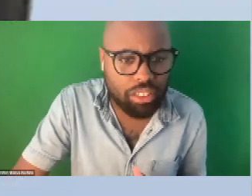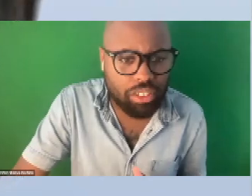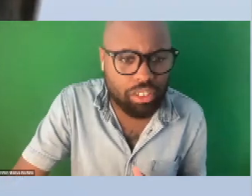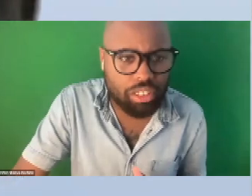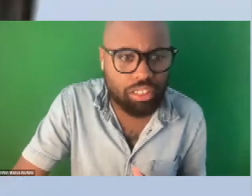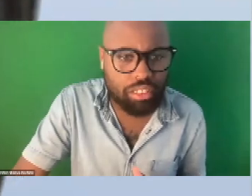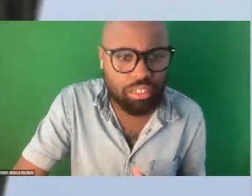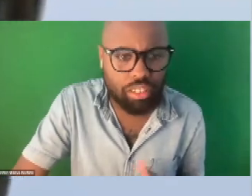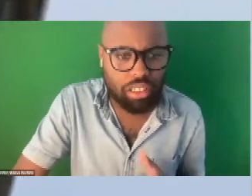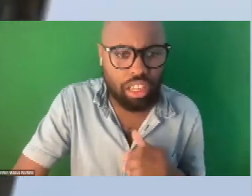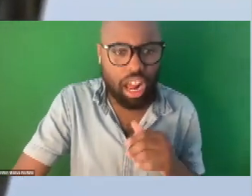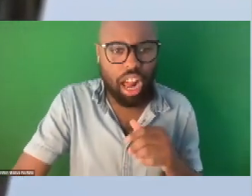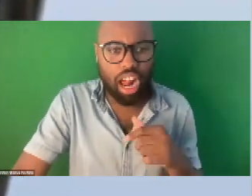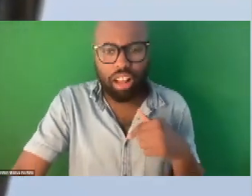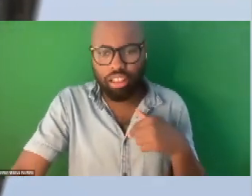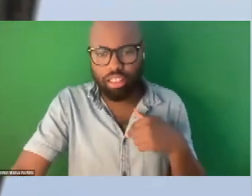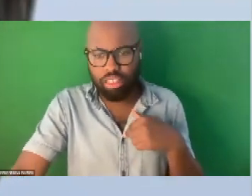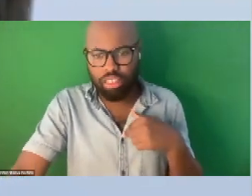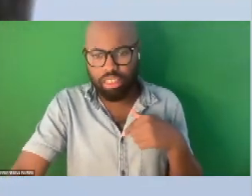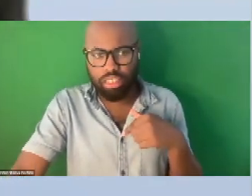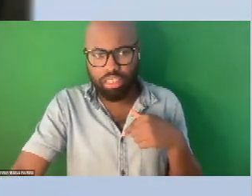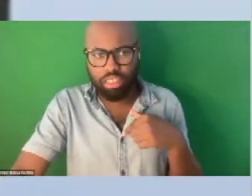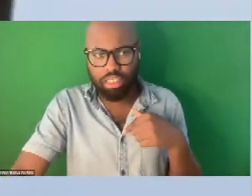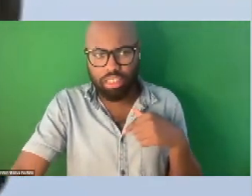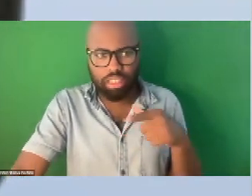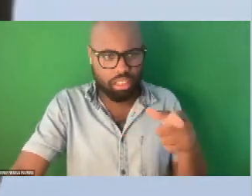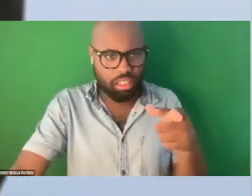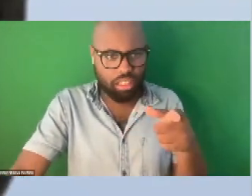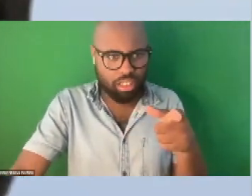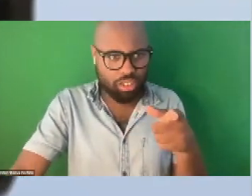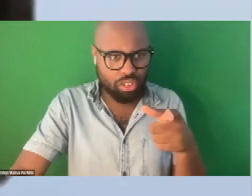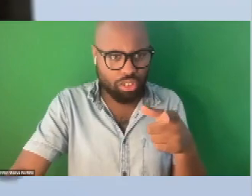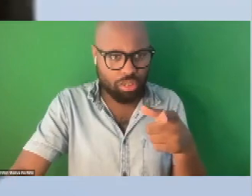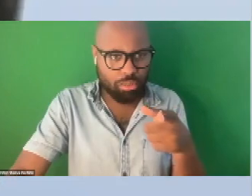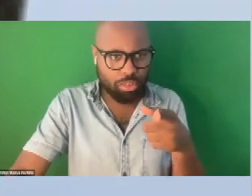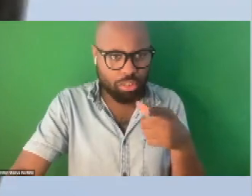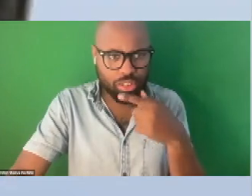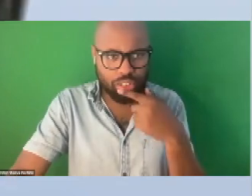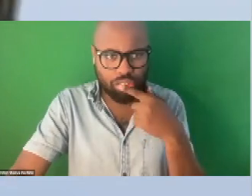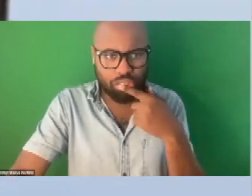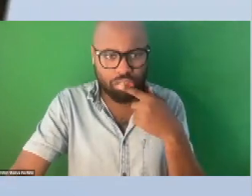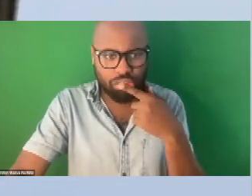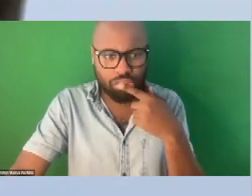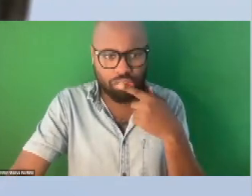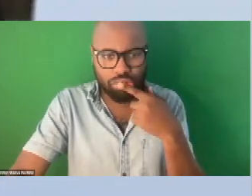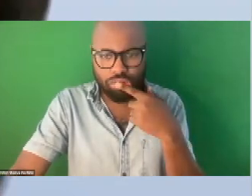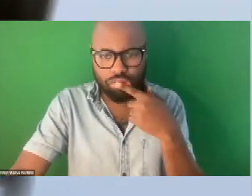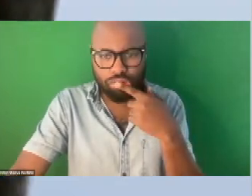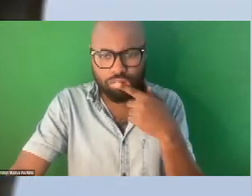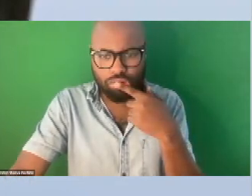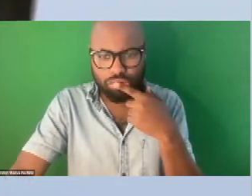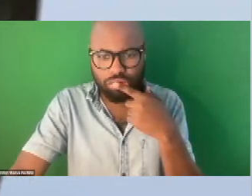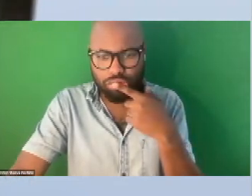I think that the needs as mentioned are absolutely accurate.